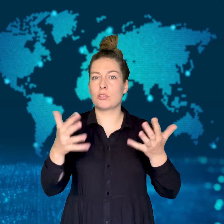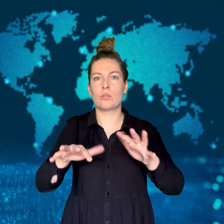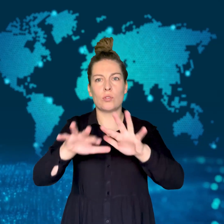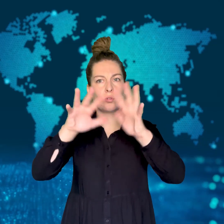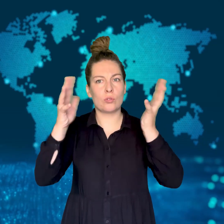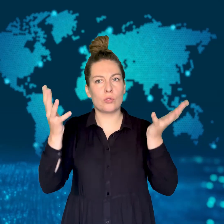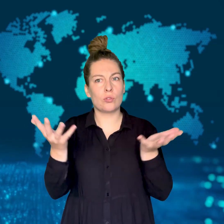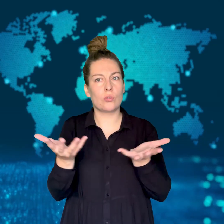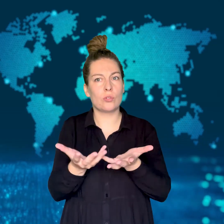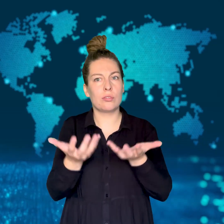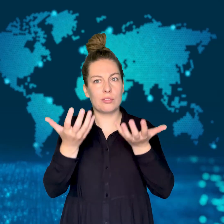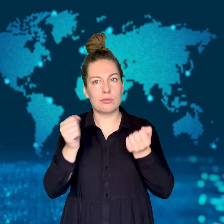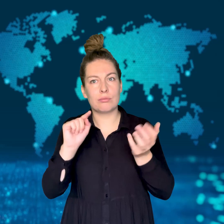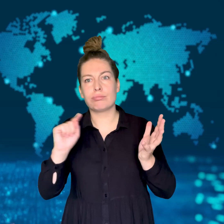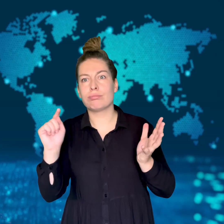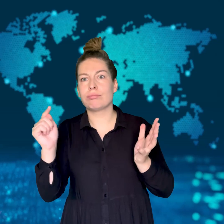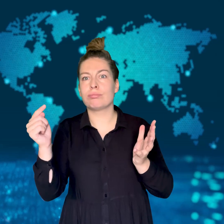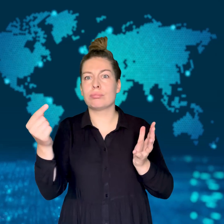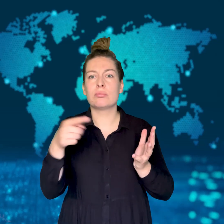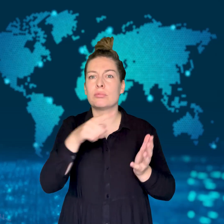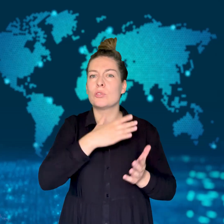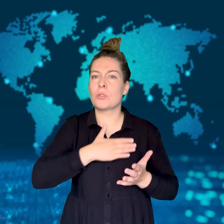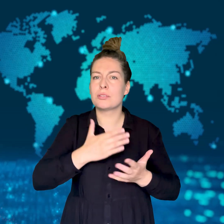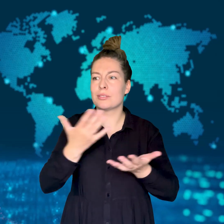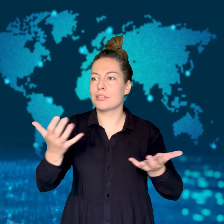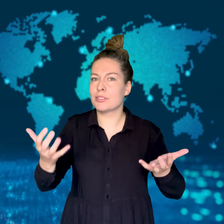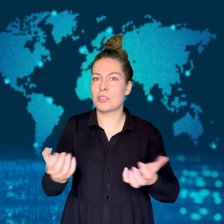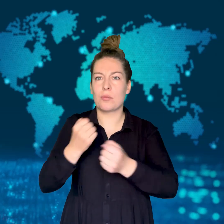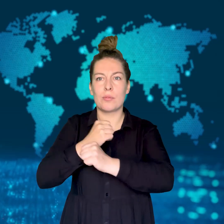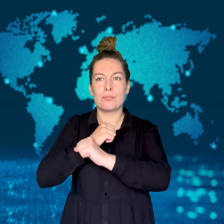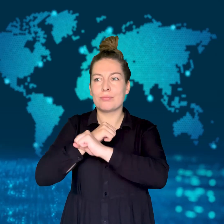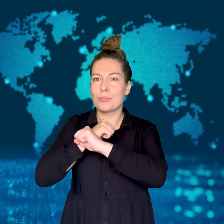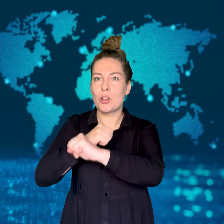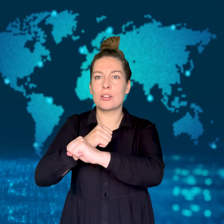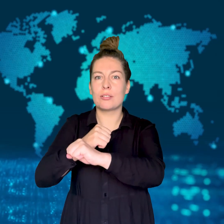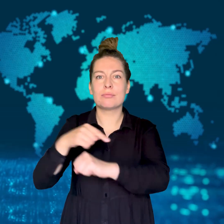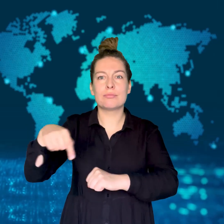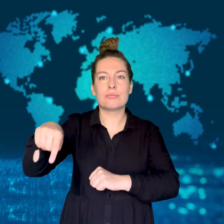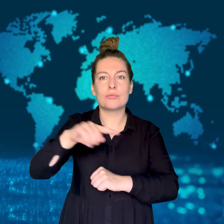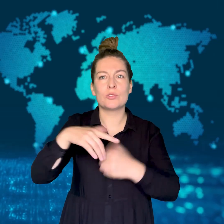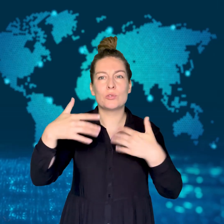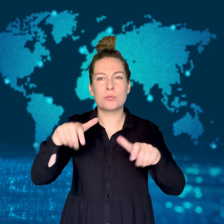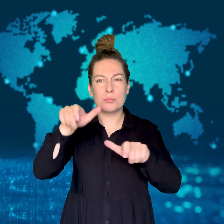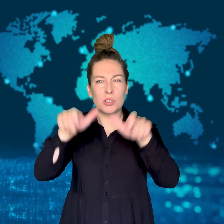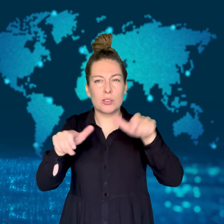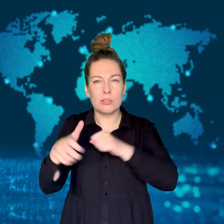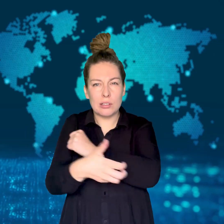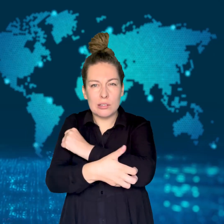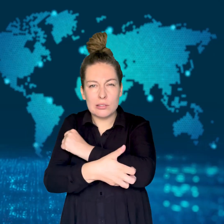It works to rescue victims as well as to bring criminals to justice.